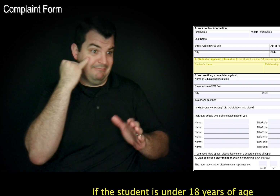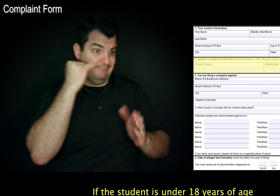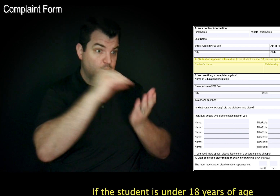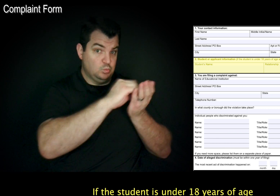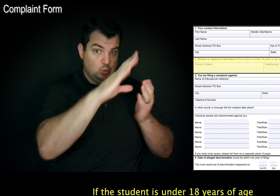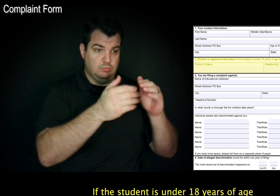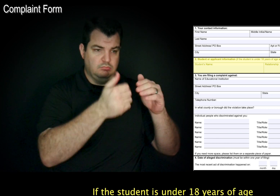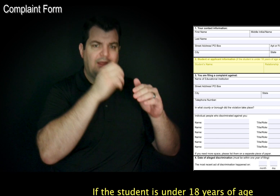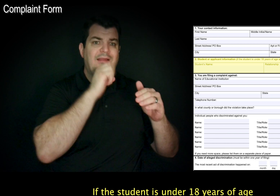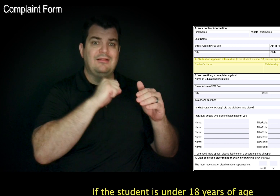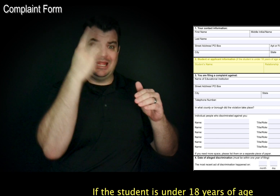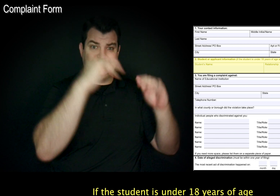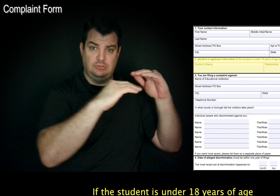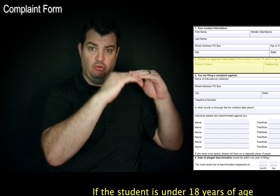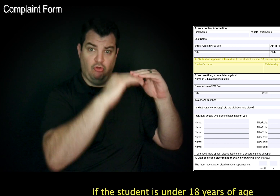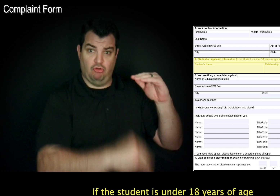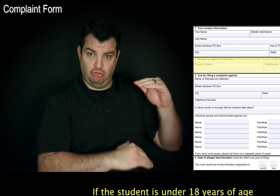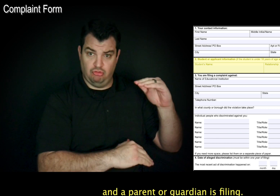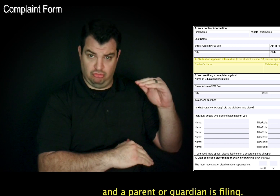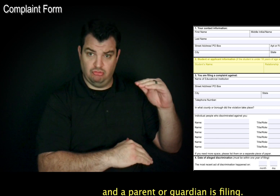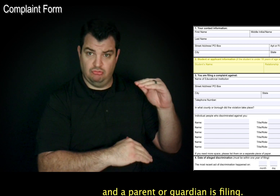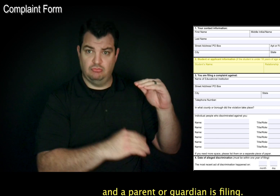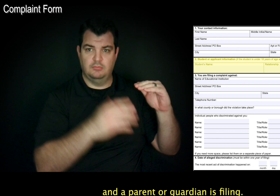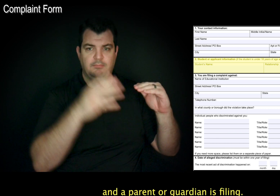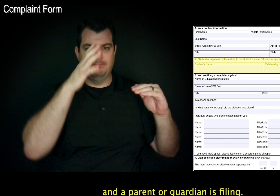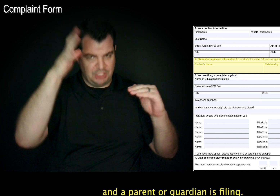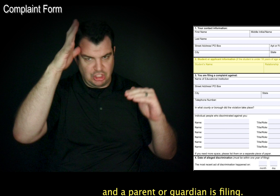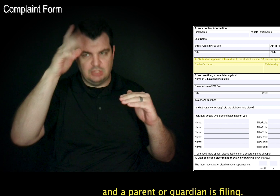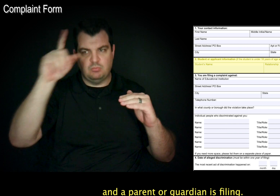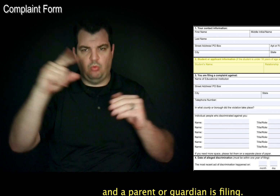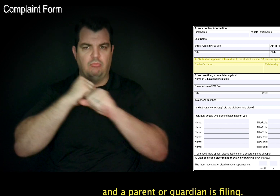If the student is under 18 years of age and a parent or guardian is filing.